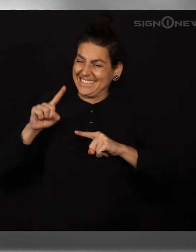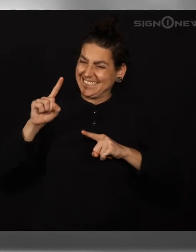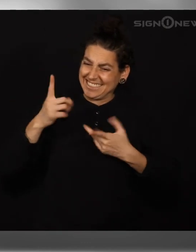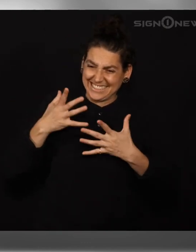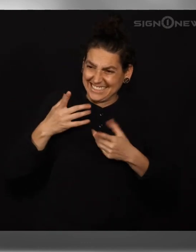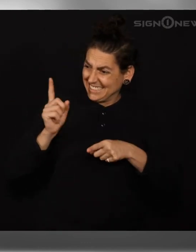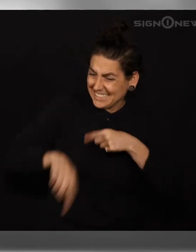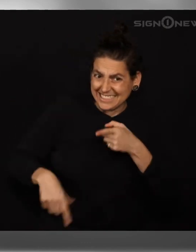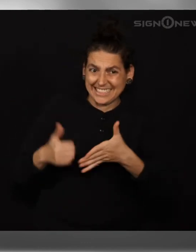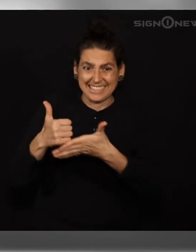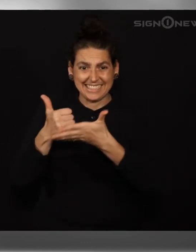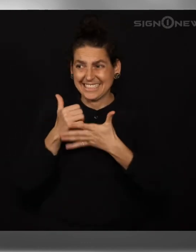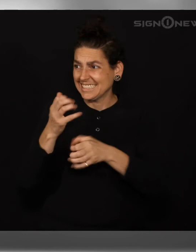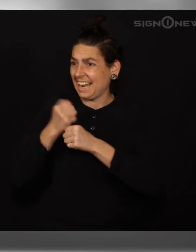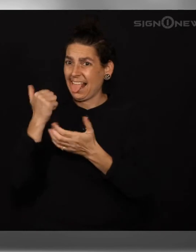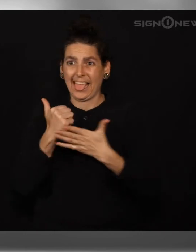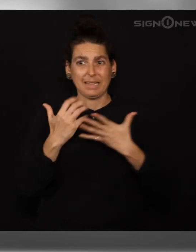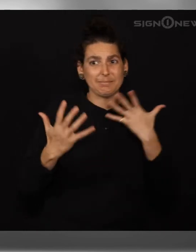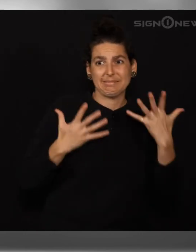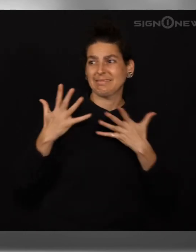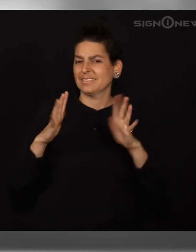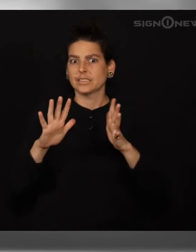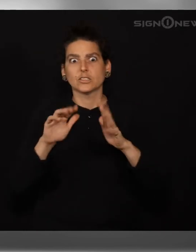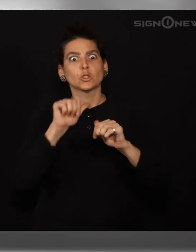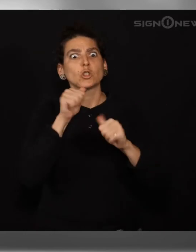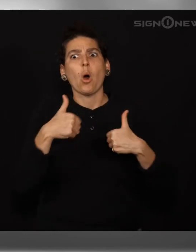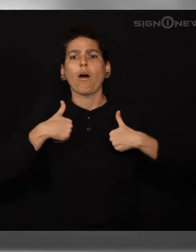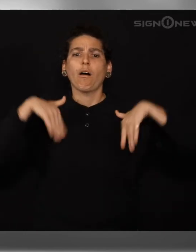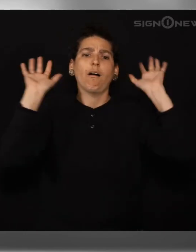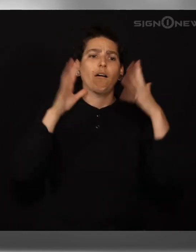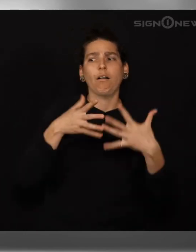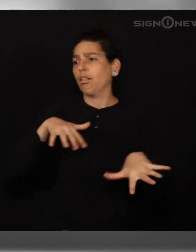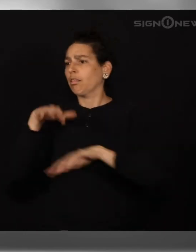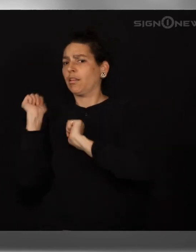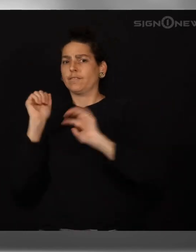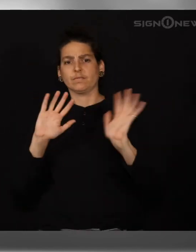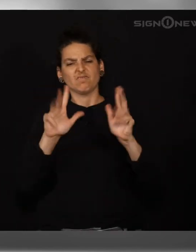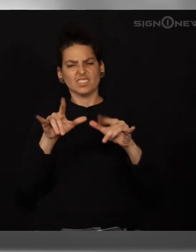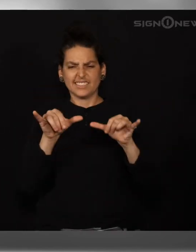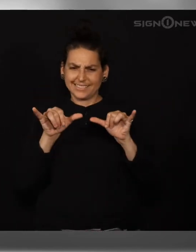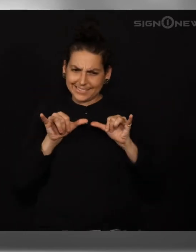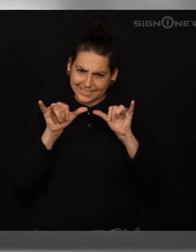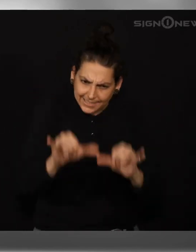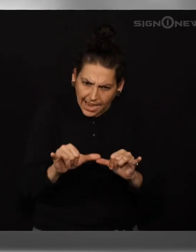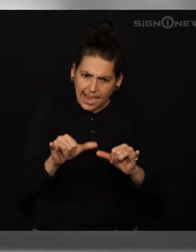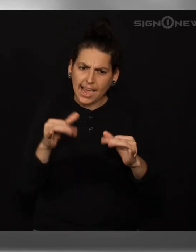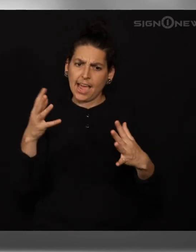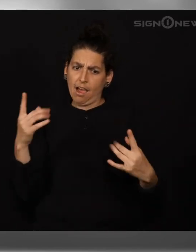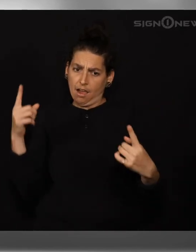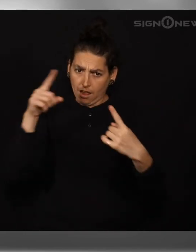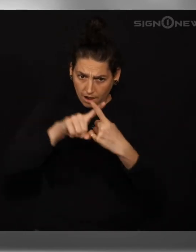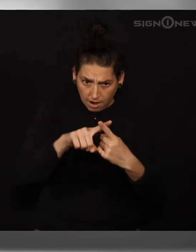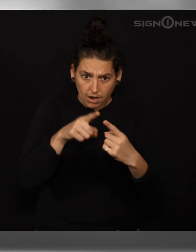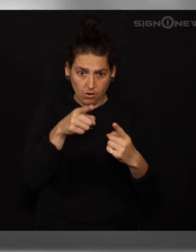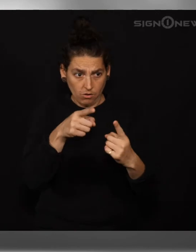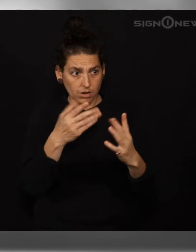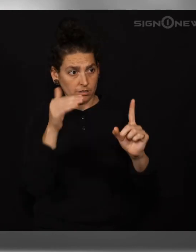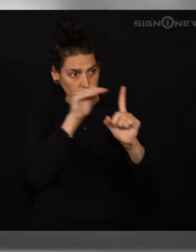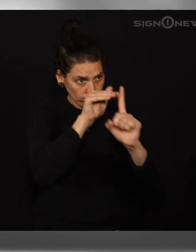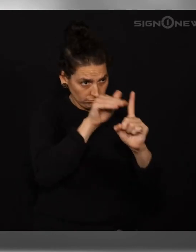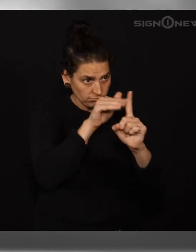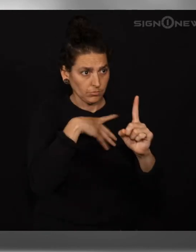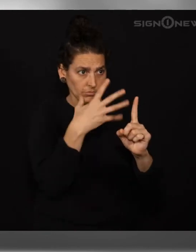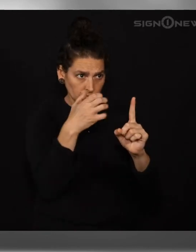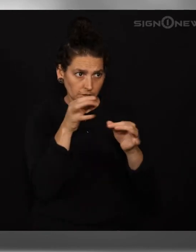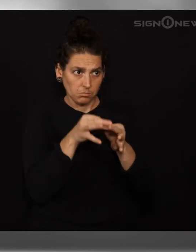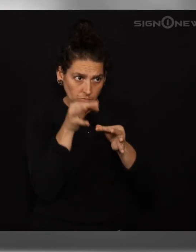do not leave the polling place until you ask for a provisional ballot.